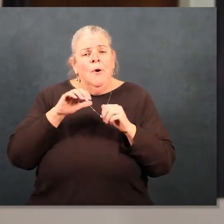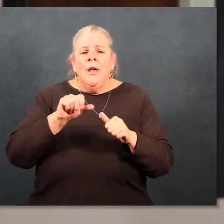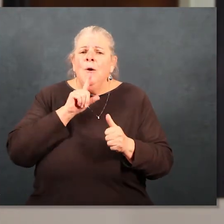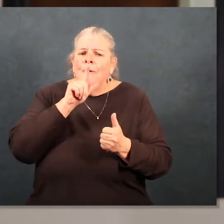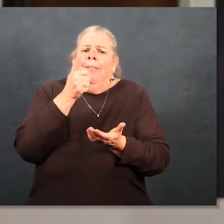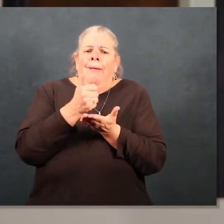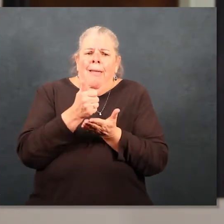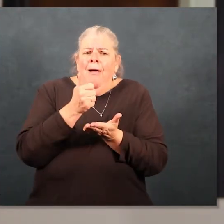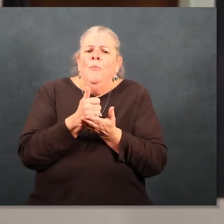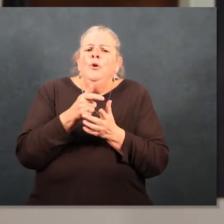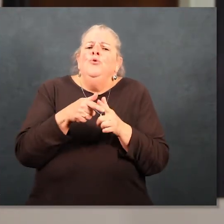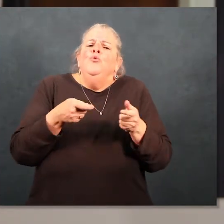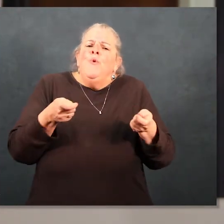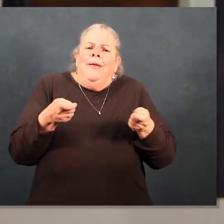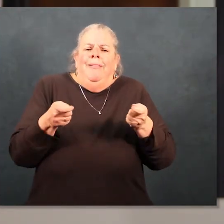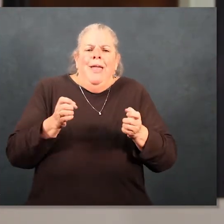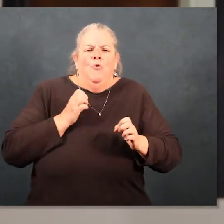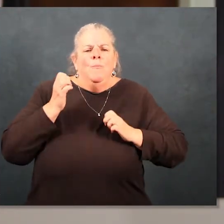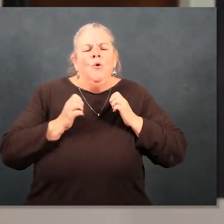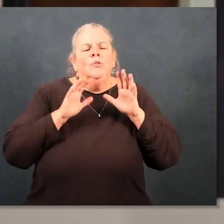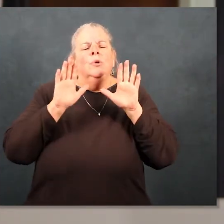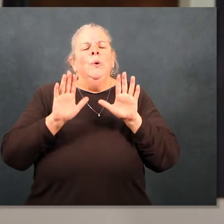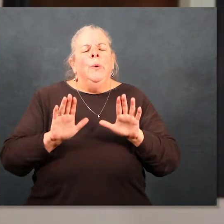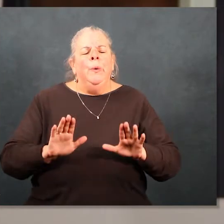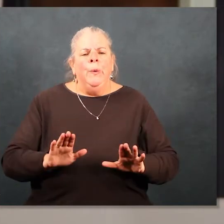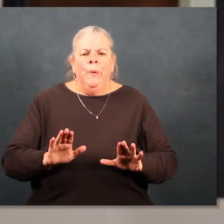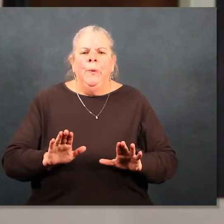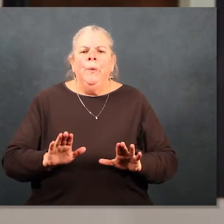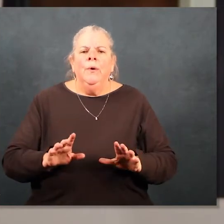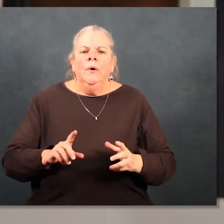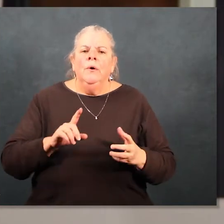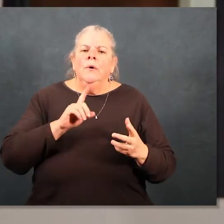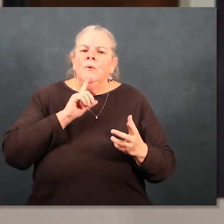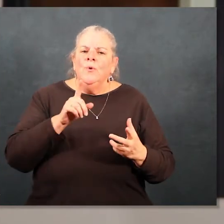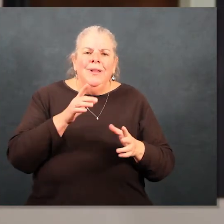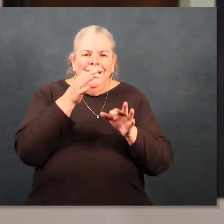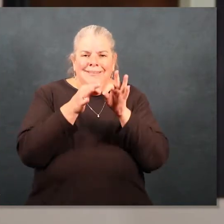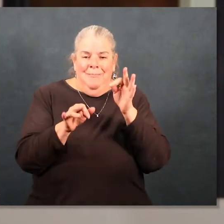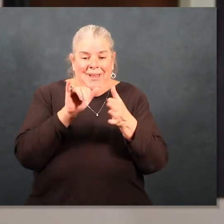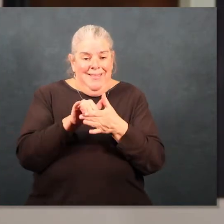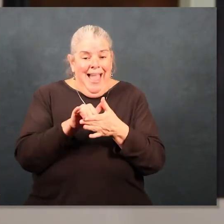regulate your emotions. Simply, you know that animals presence